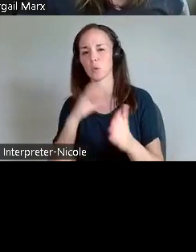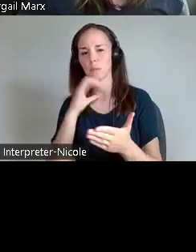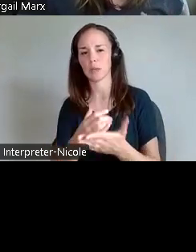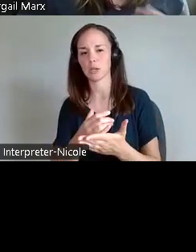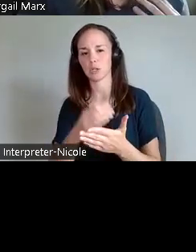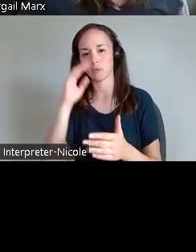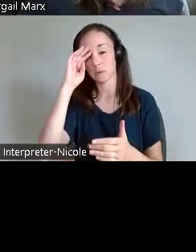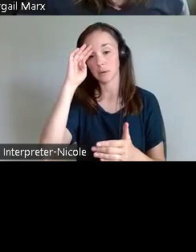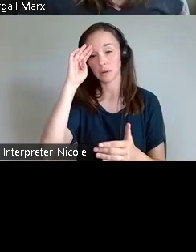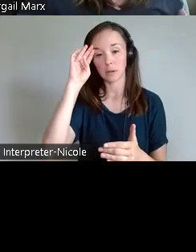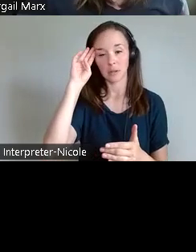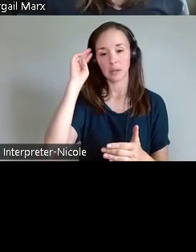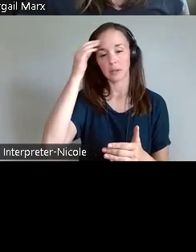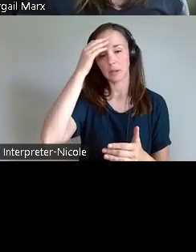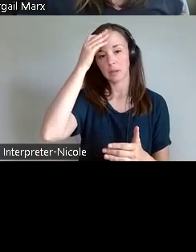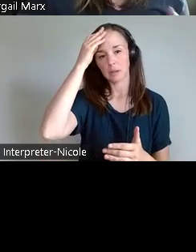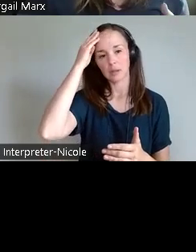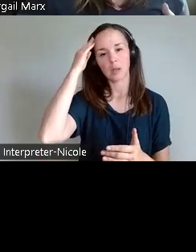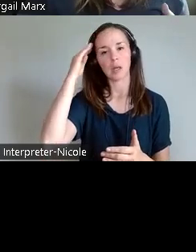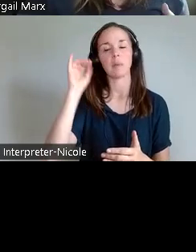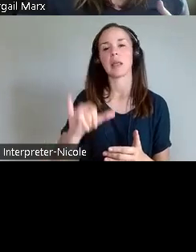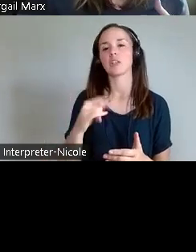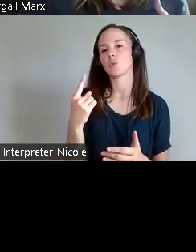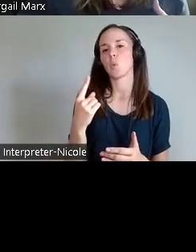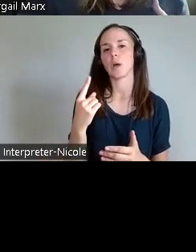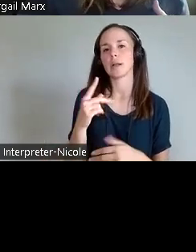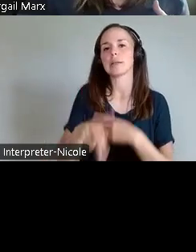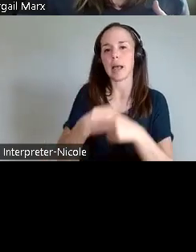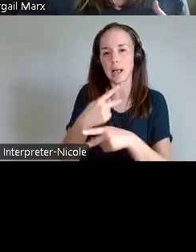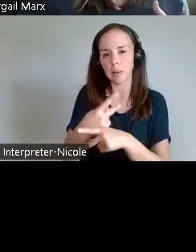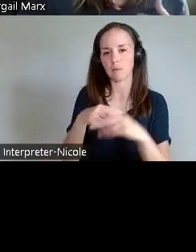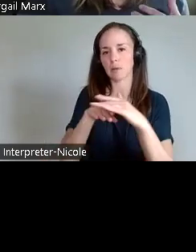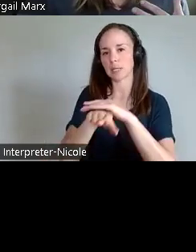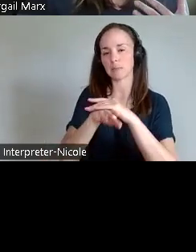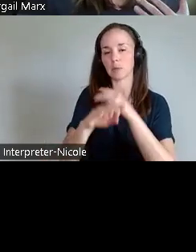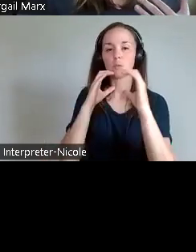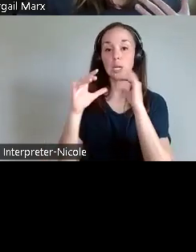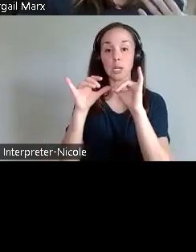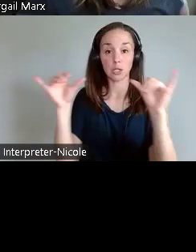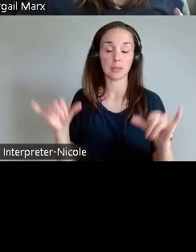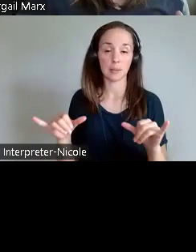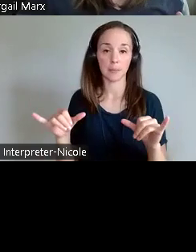that this is just one version of an accessible communication system, and so there are lots of